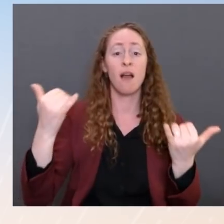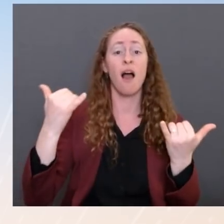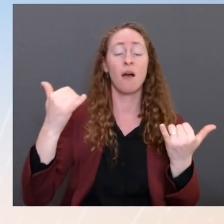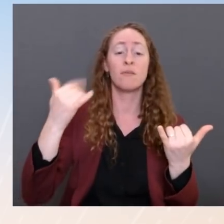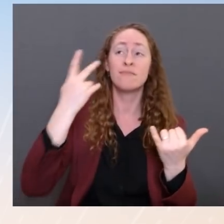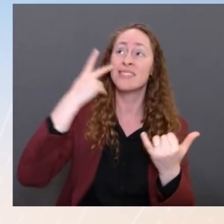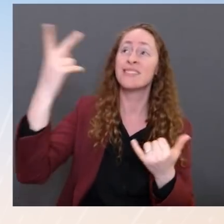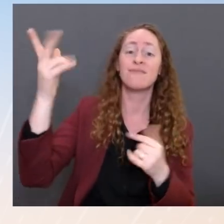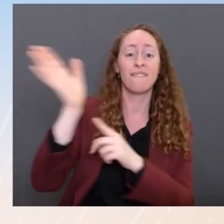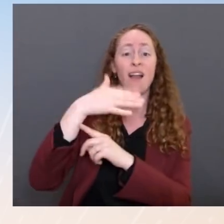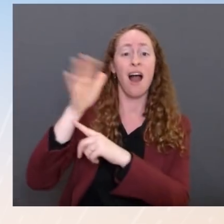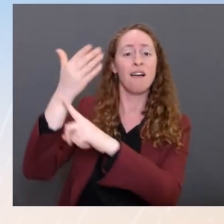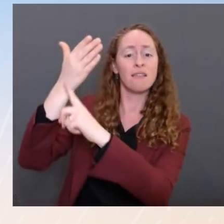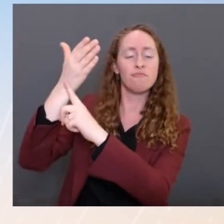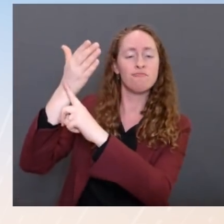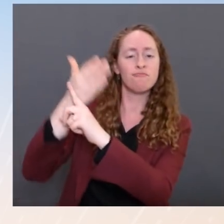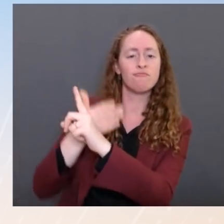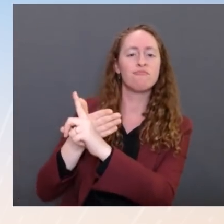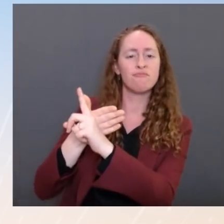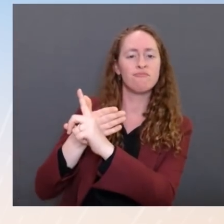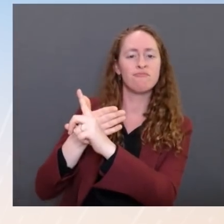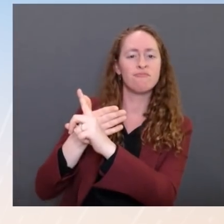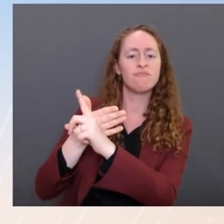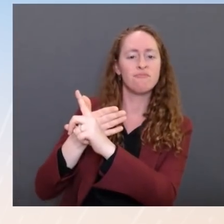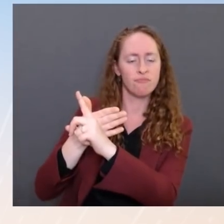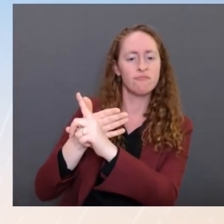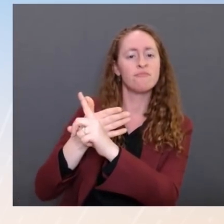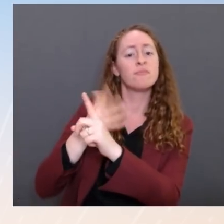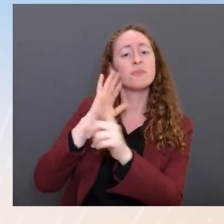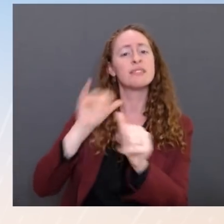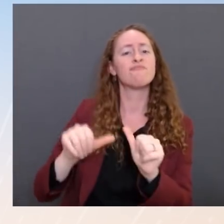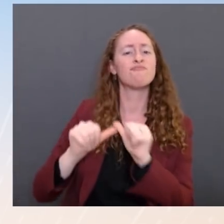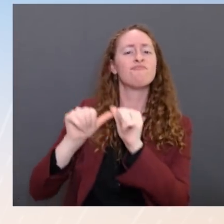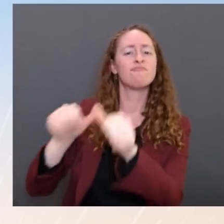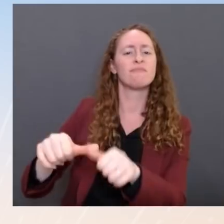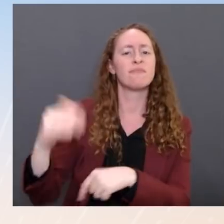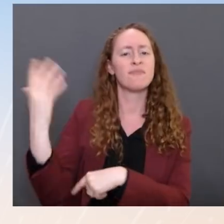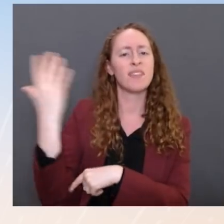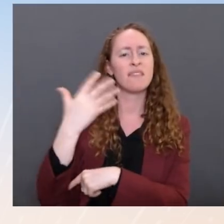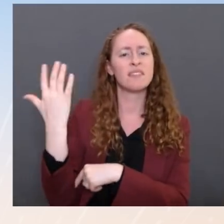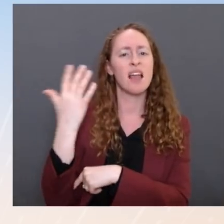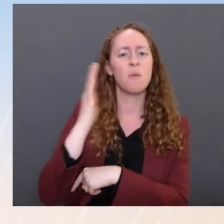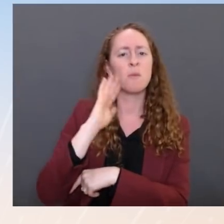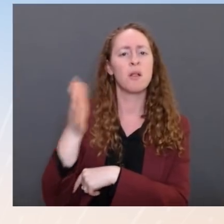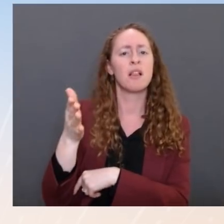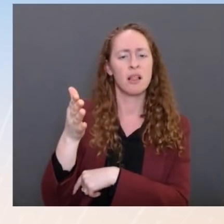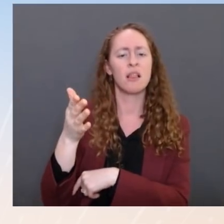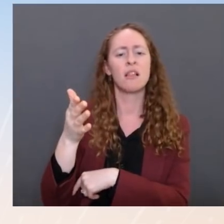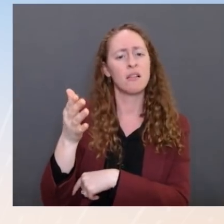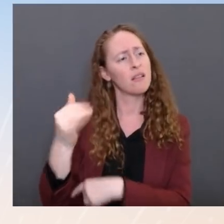What people care about -- the country -- though most is our action and what actions the President will continue to take.